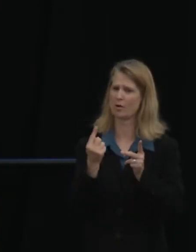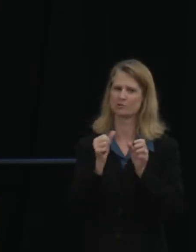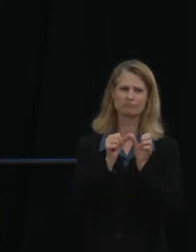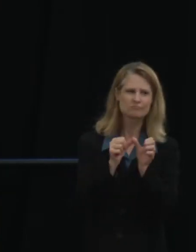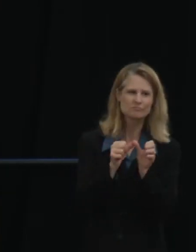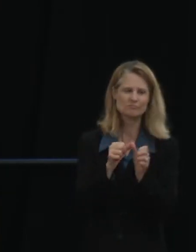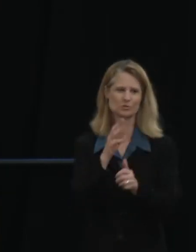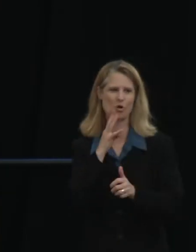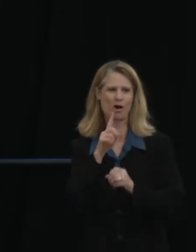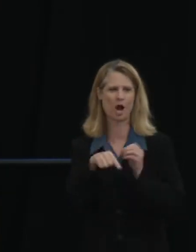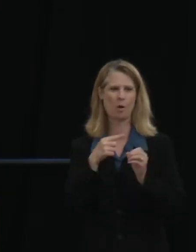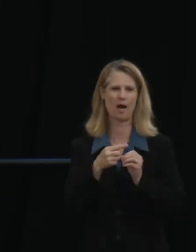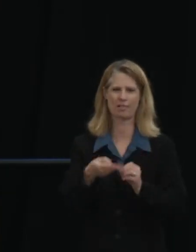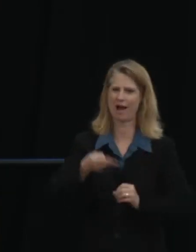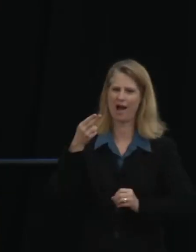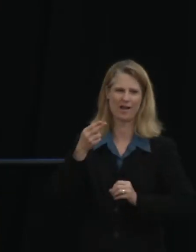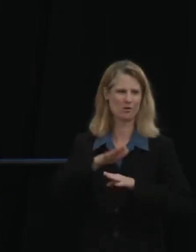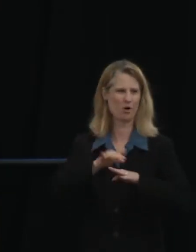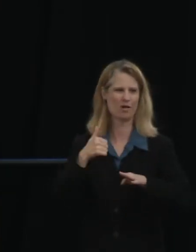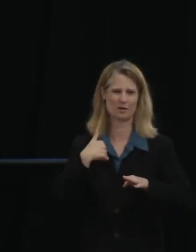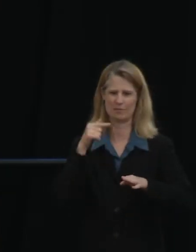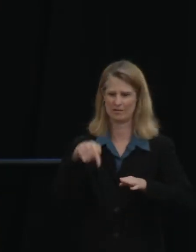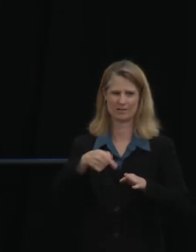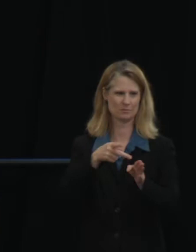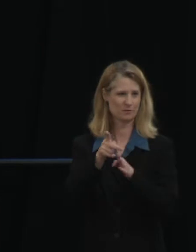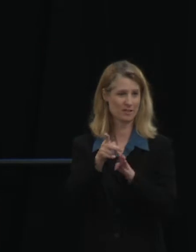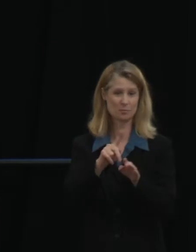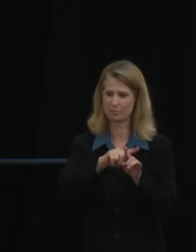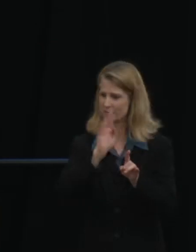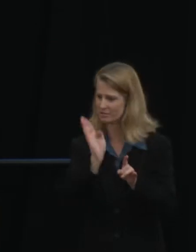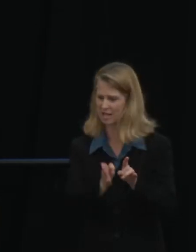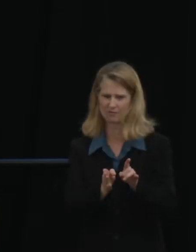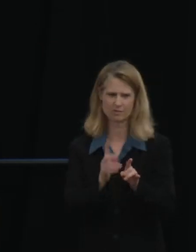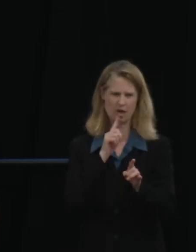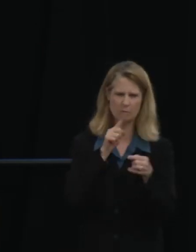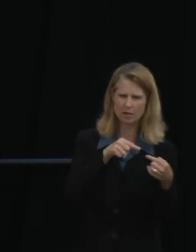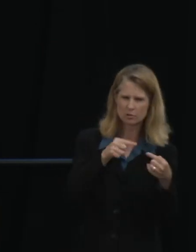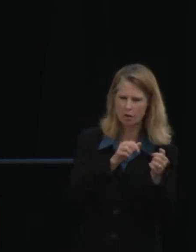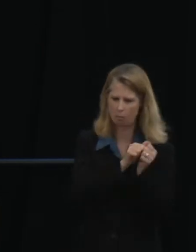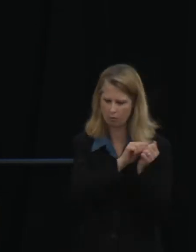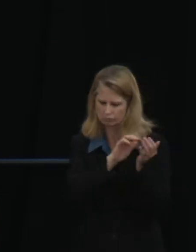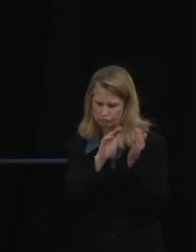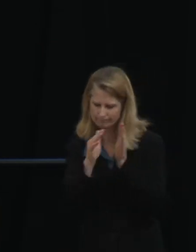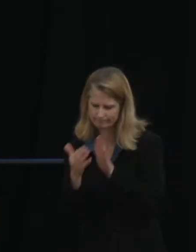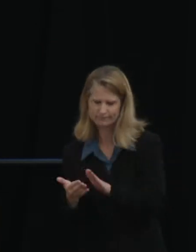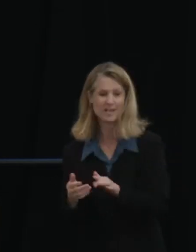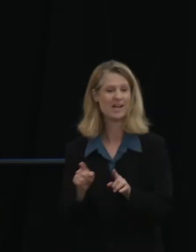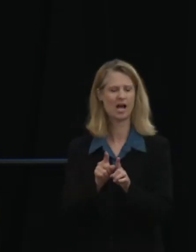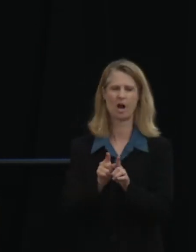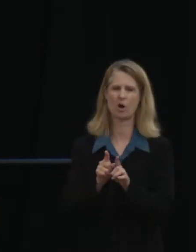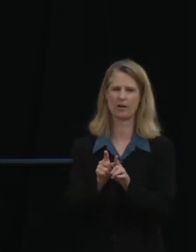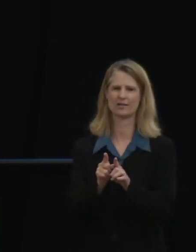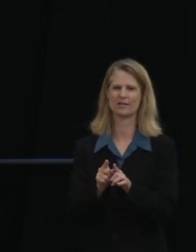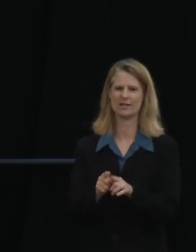about the higher calling of our chosen profession, but they don't talk about our struggle with death. How we rage against it's injustice,